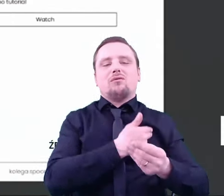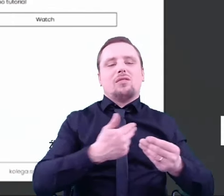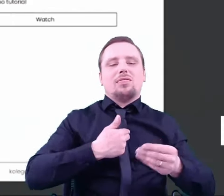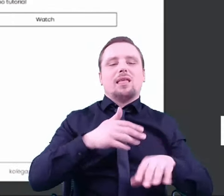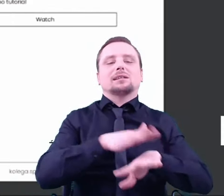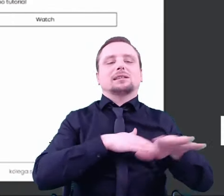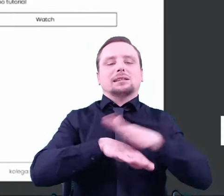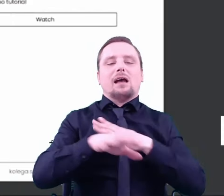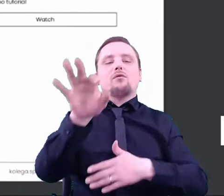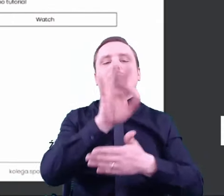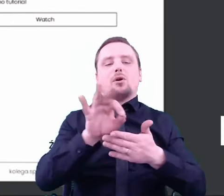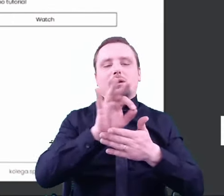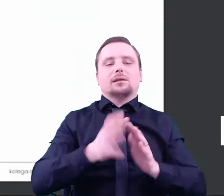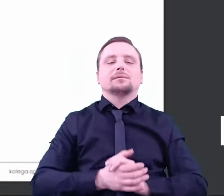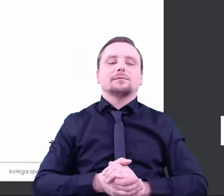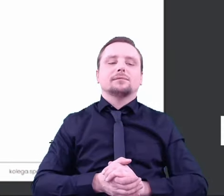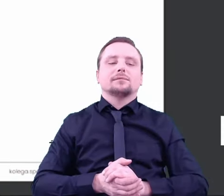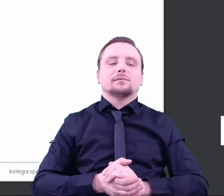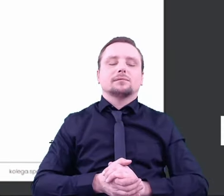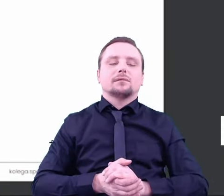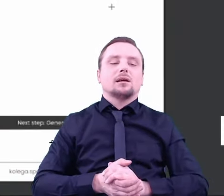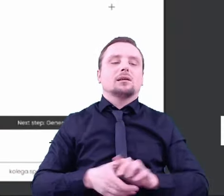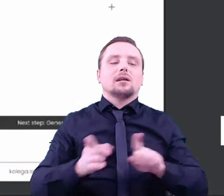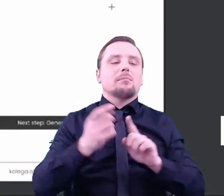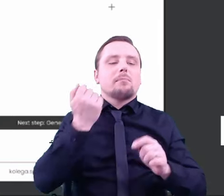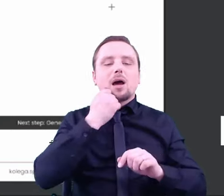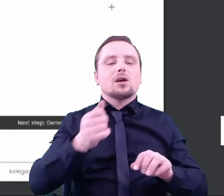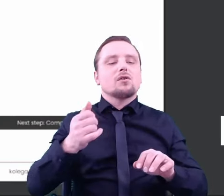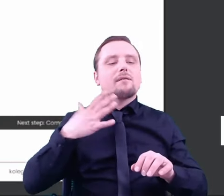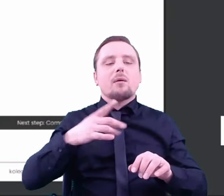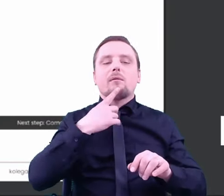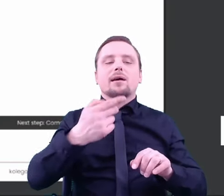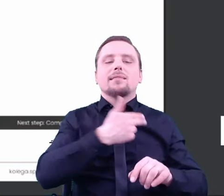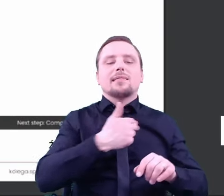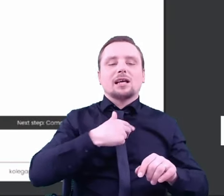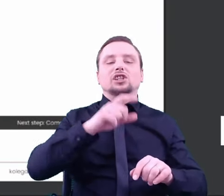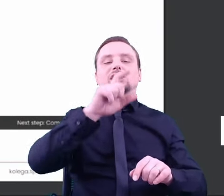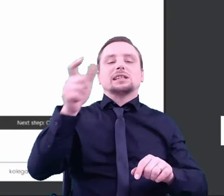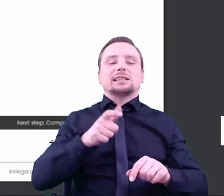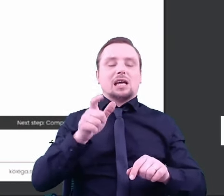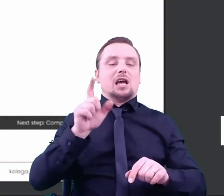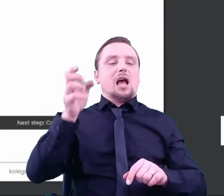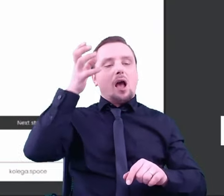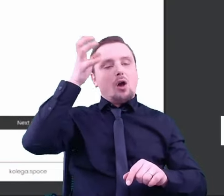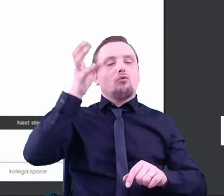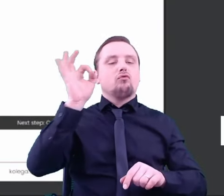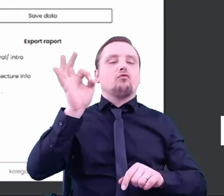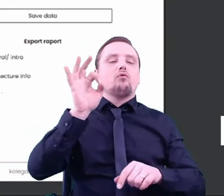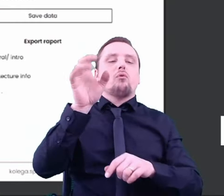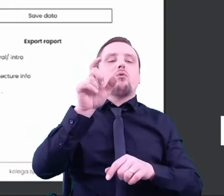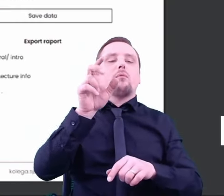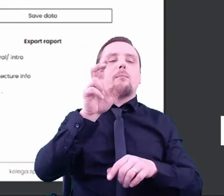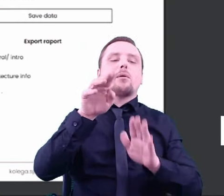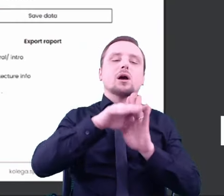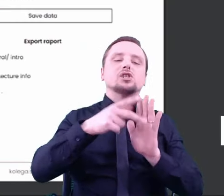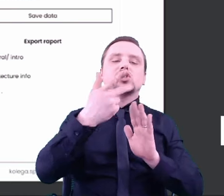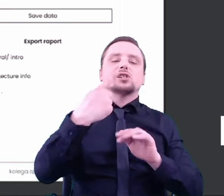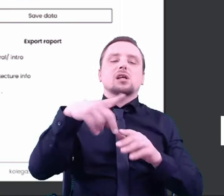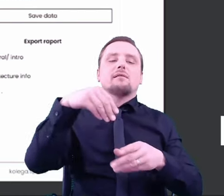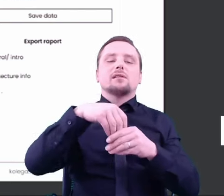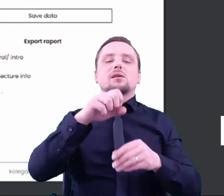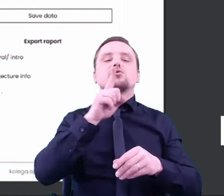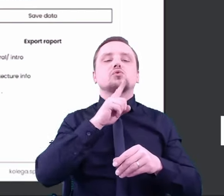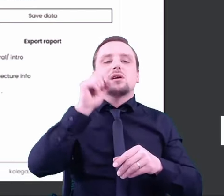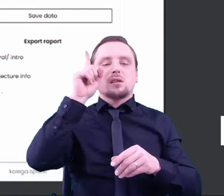Here it is worth mentioning our AI-based 3D software, developed in Gdańsk.